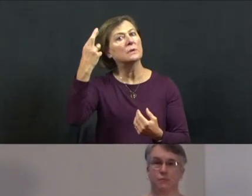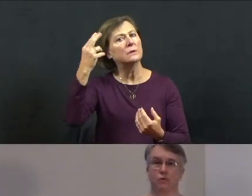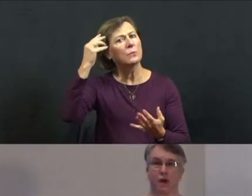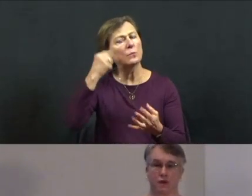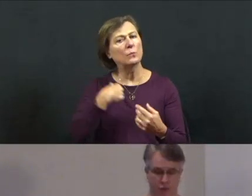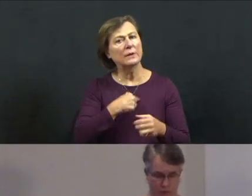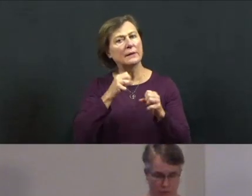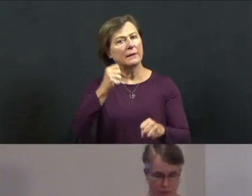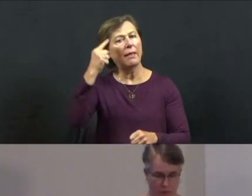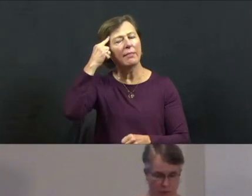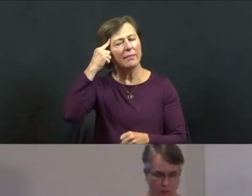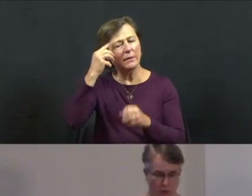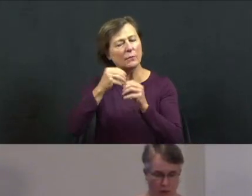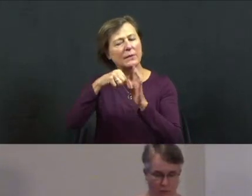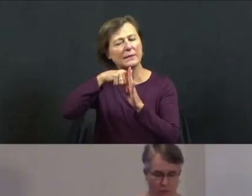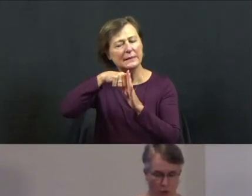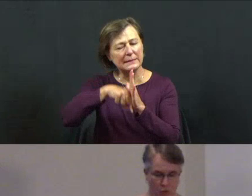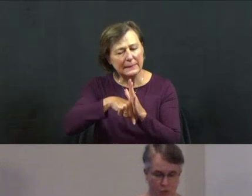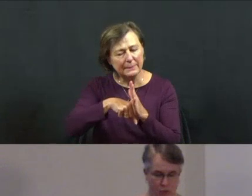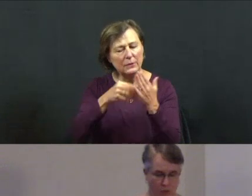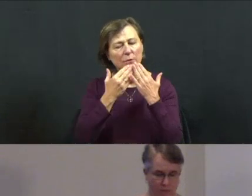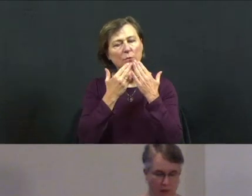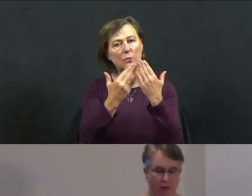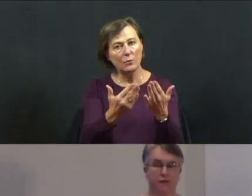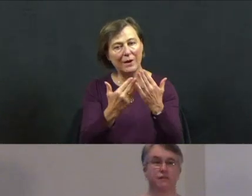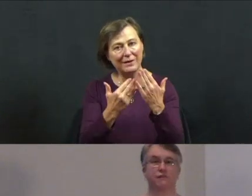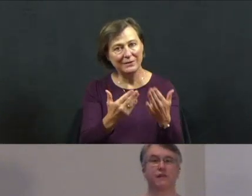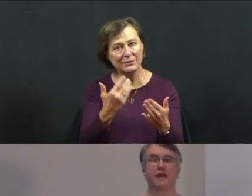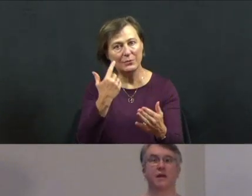gratitude, of those who have lighted the flame